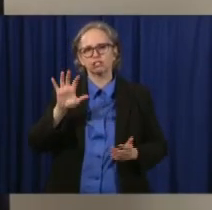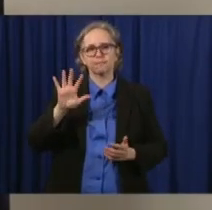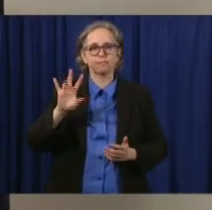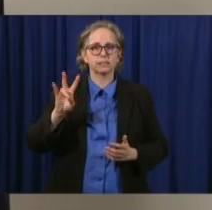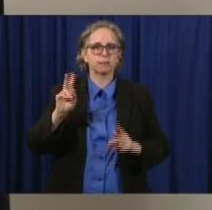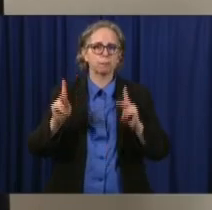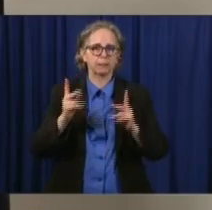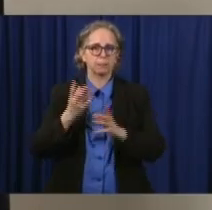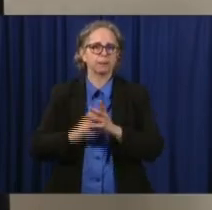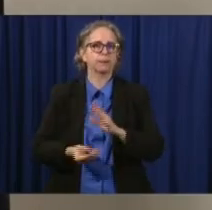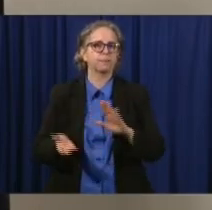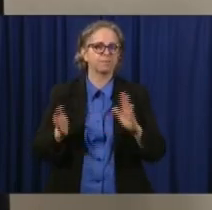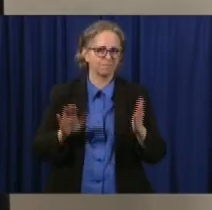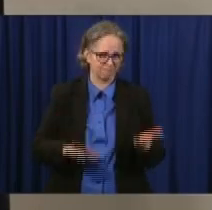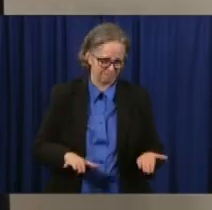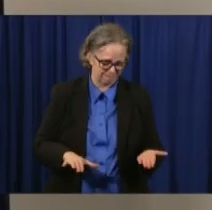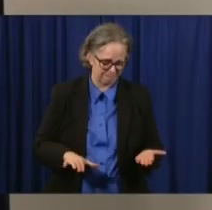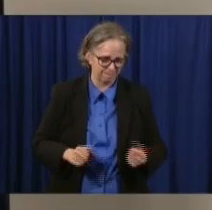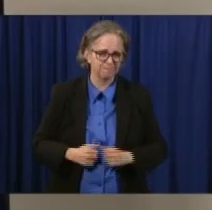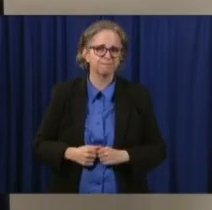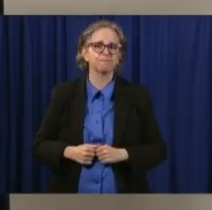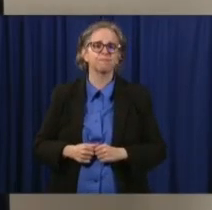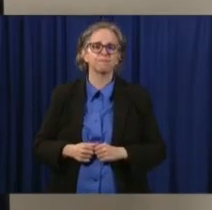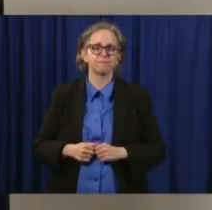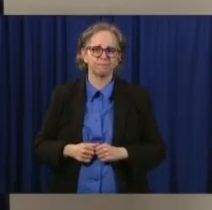LAST 24 HOURS OF 531. WE HAVE